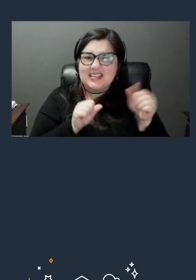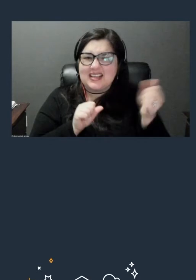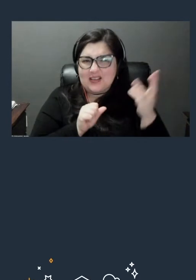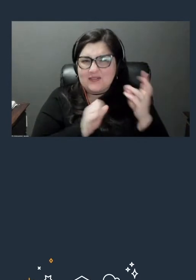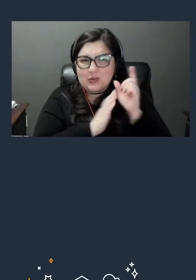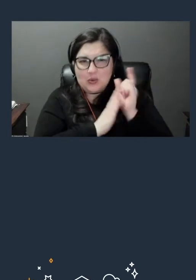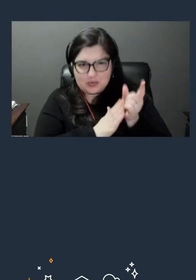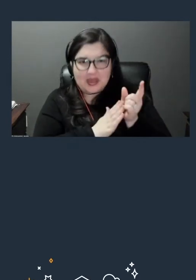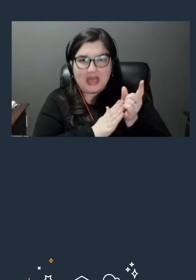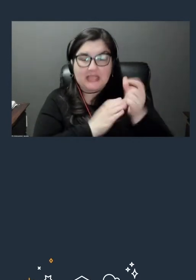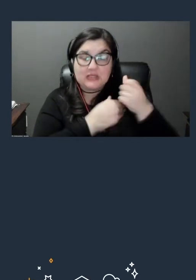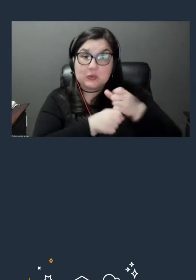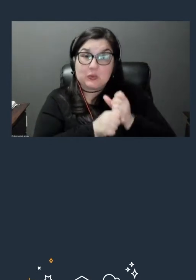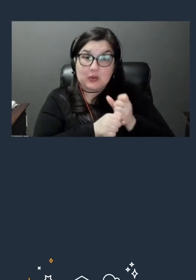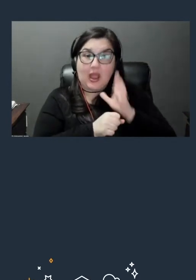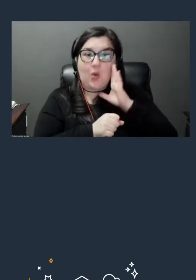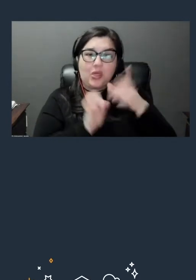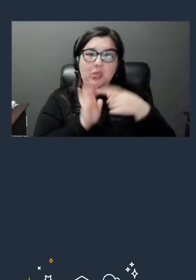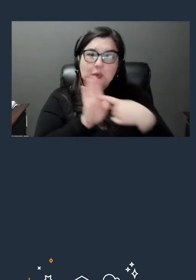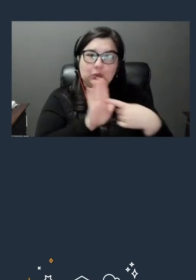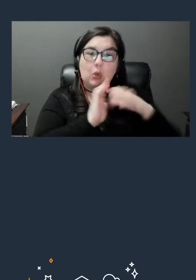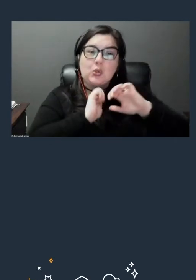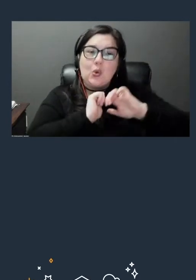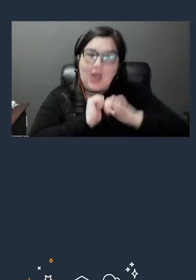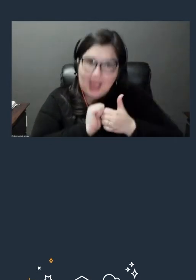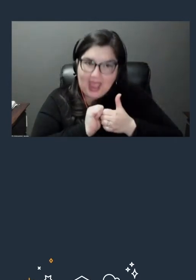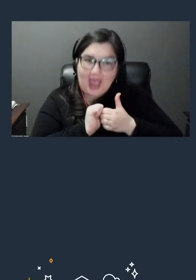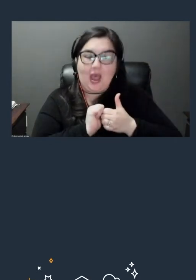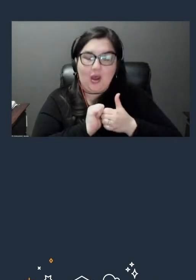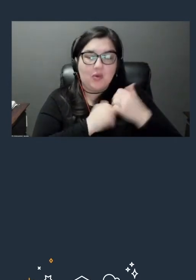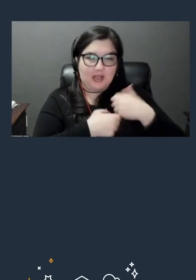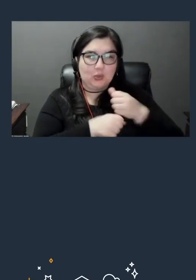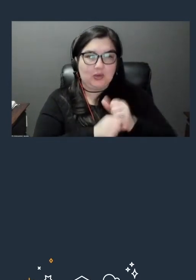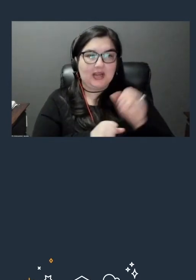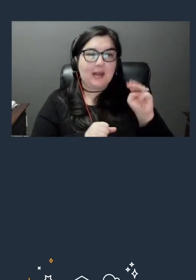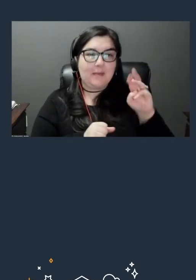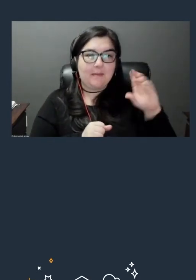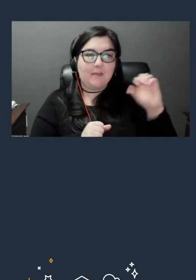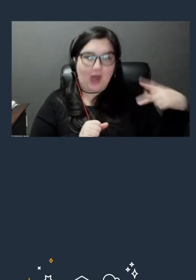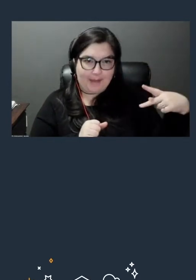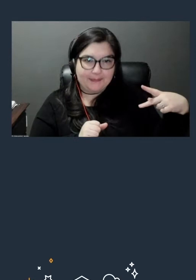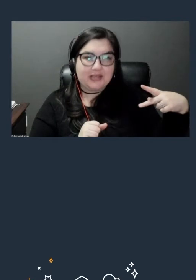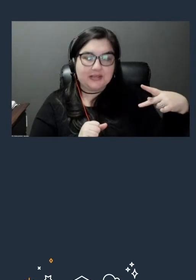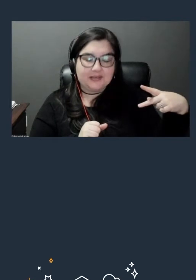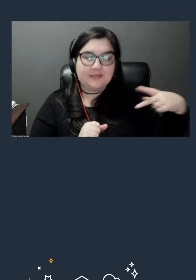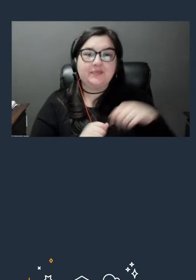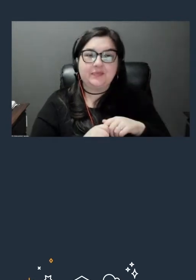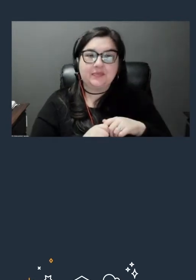but I will show you how I created this MRAP. So let's just go ahead and click on Create.